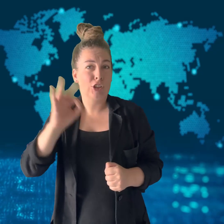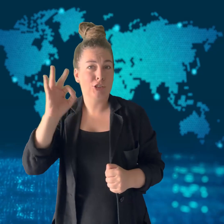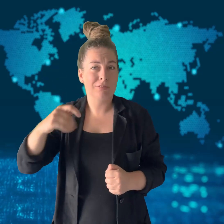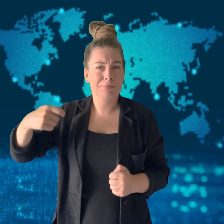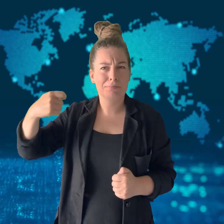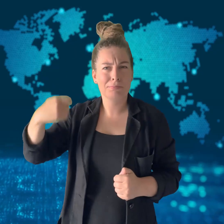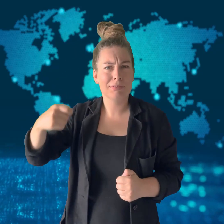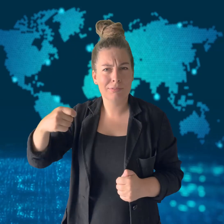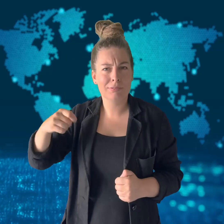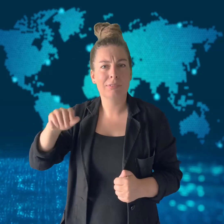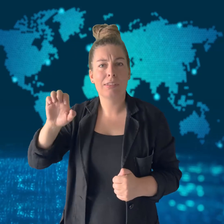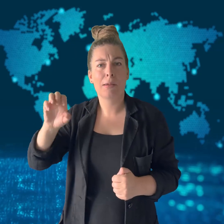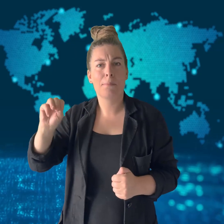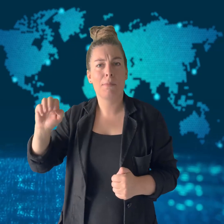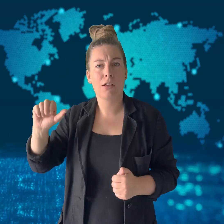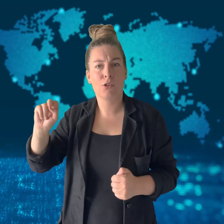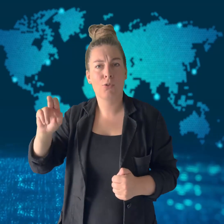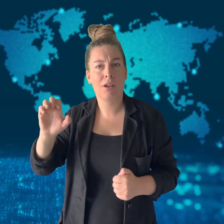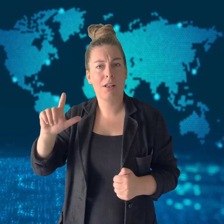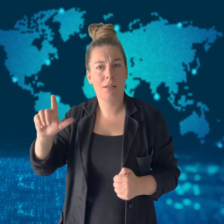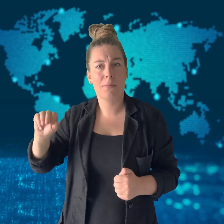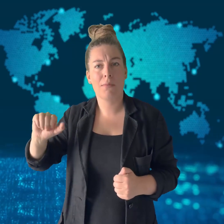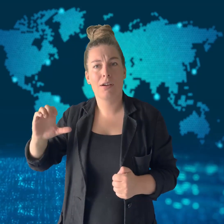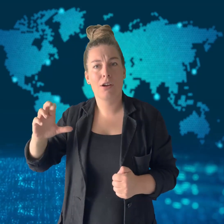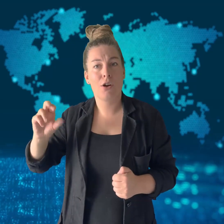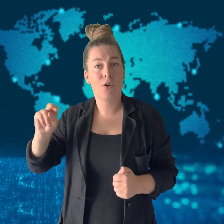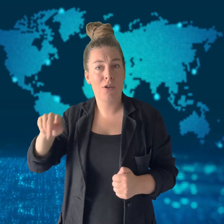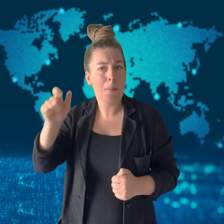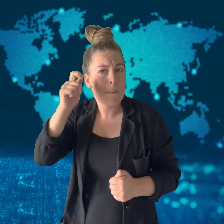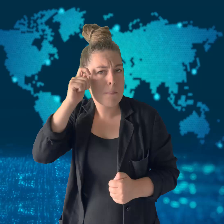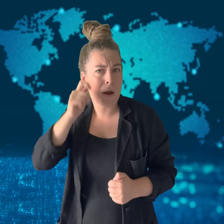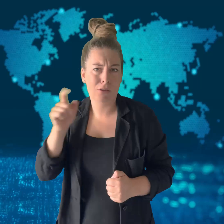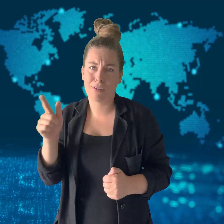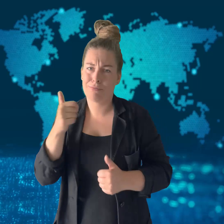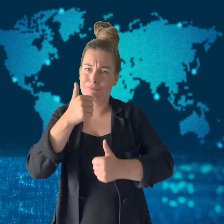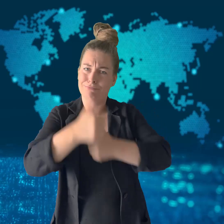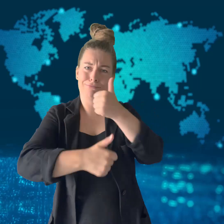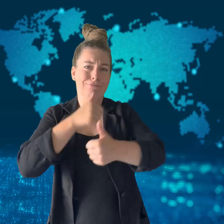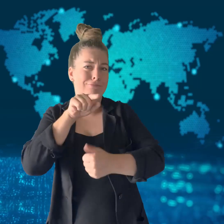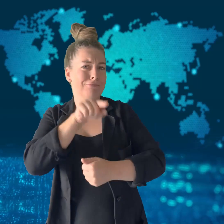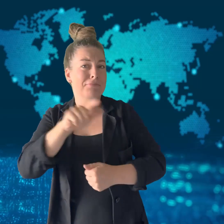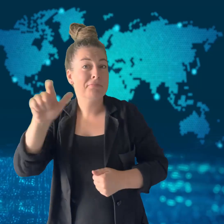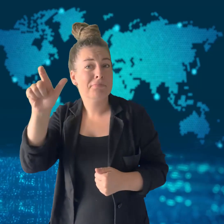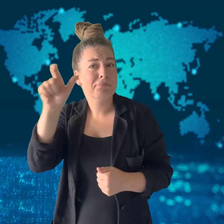"We can all have a slip of the tongue" and "It's happened to me.